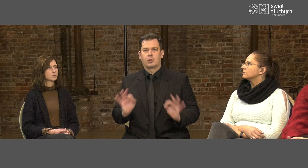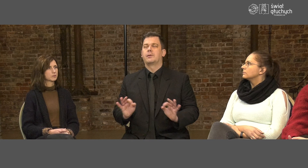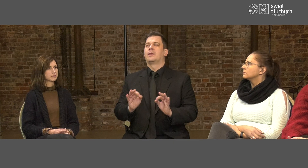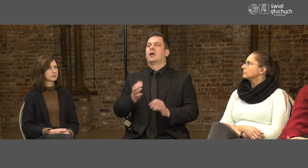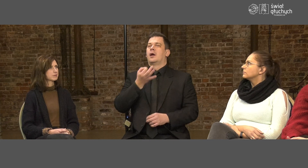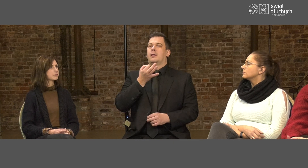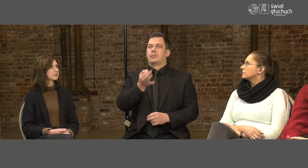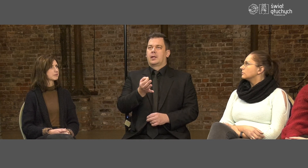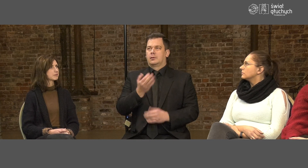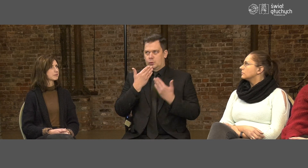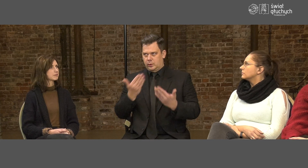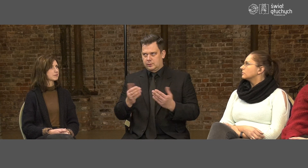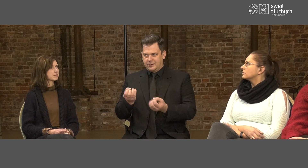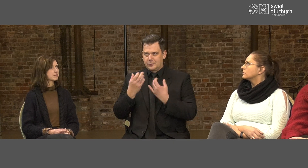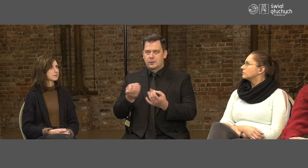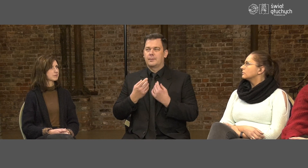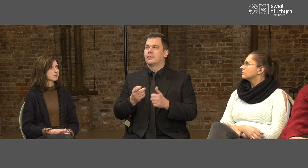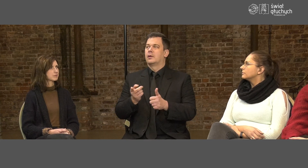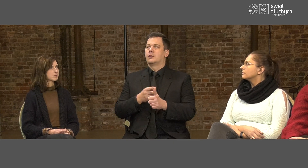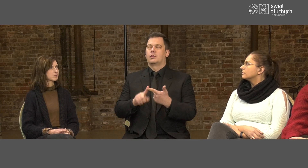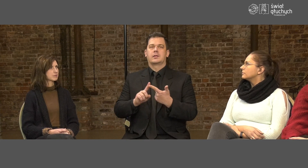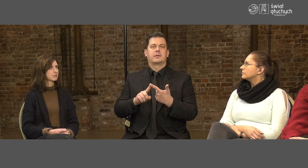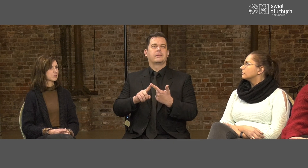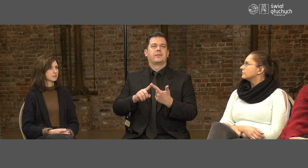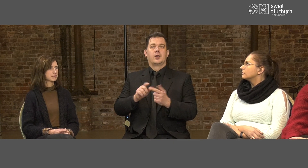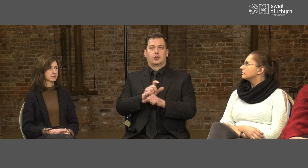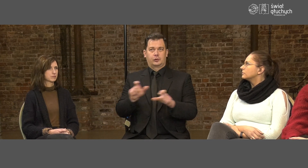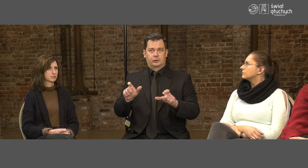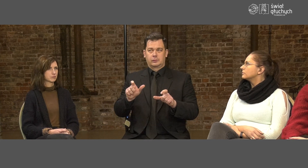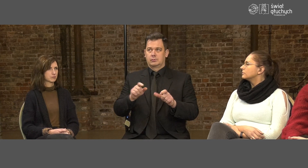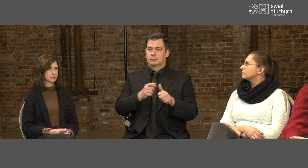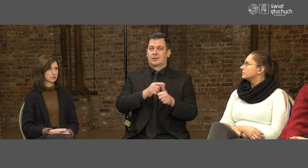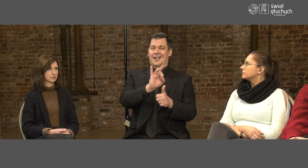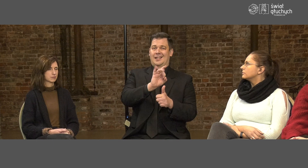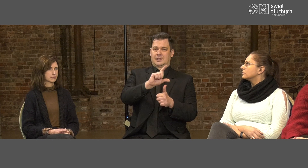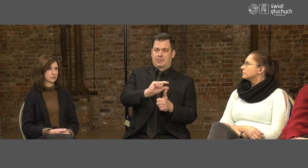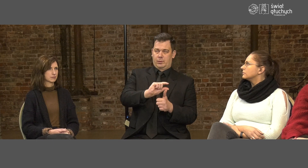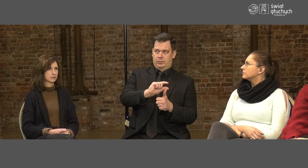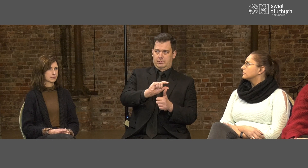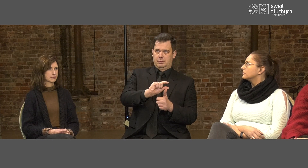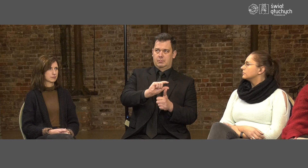[Tomasz] Alright. Thank you for the explanation. The second issue: Can a person who is deaf